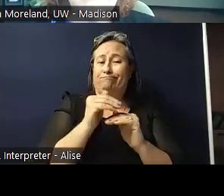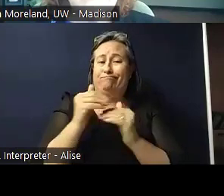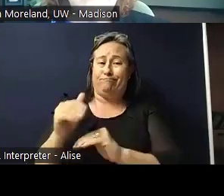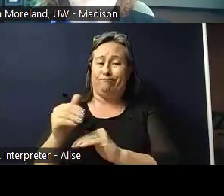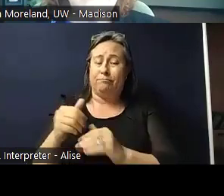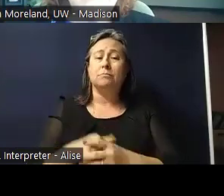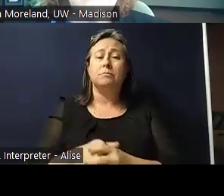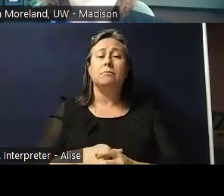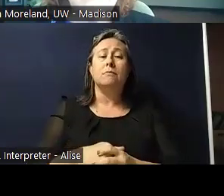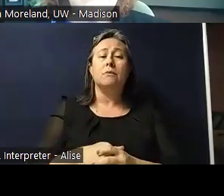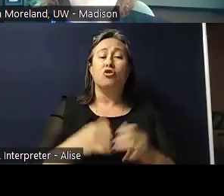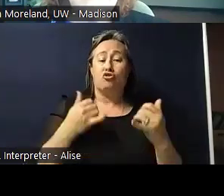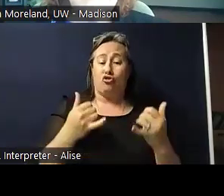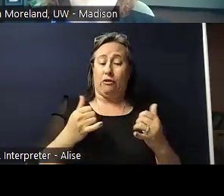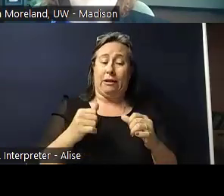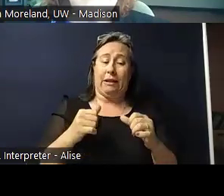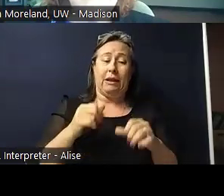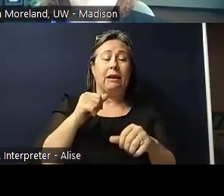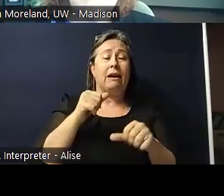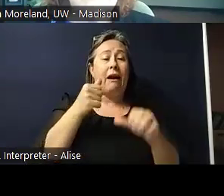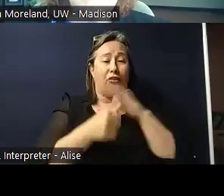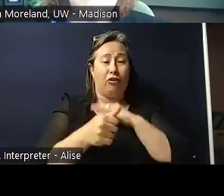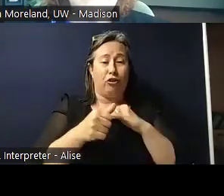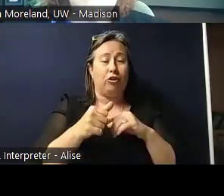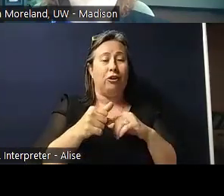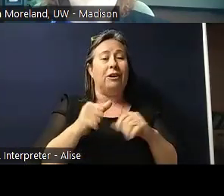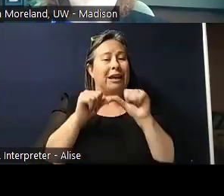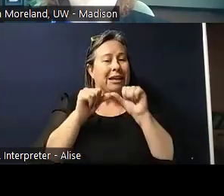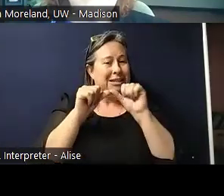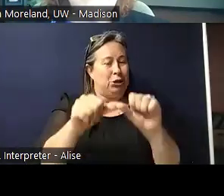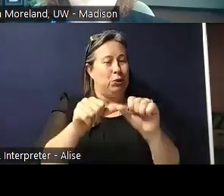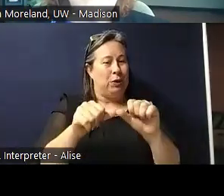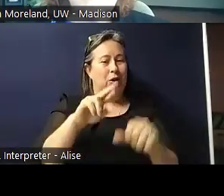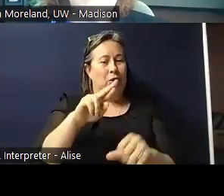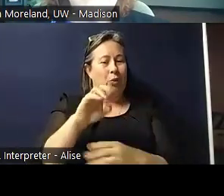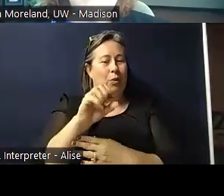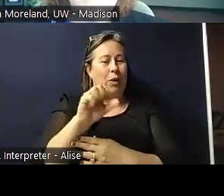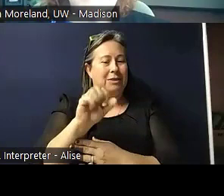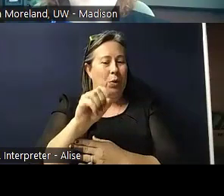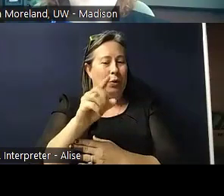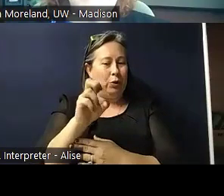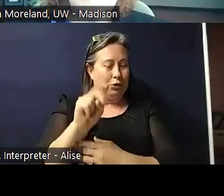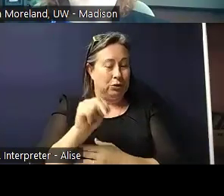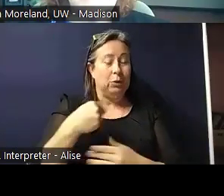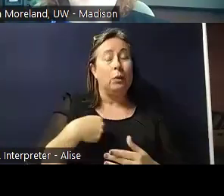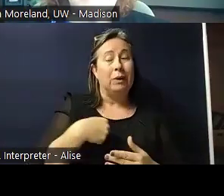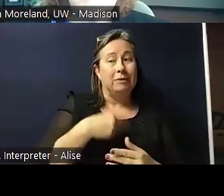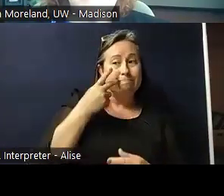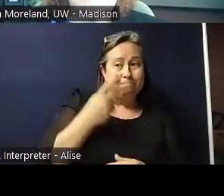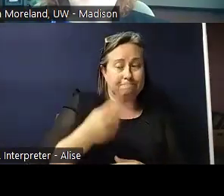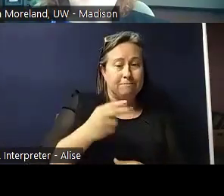We are currently under continuing resolution, so many of us have seen NIH awards come in at a lower level than what we had asked for,